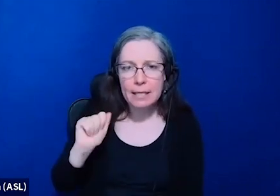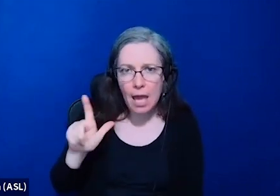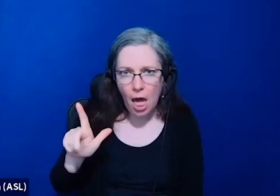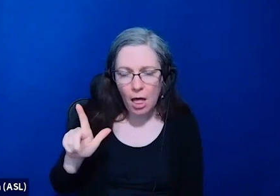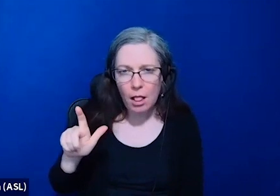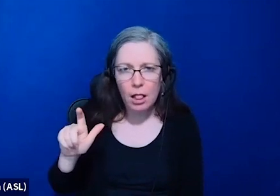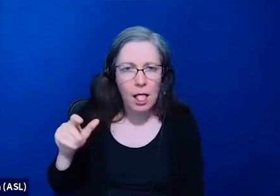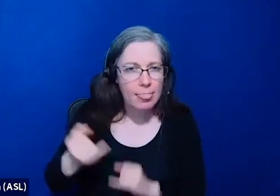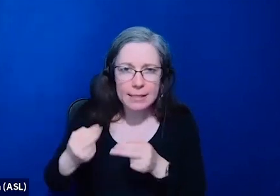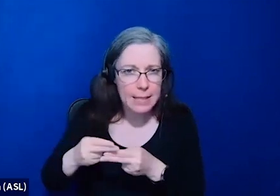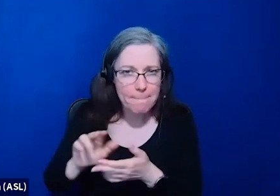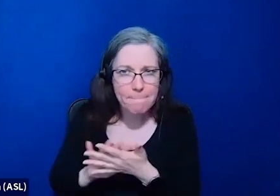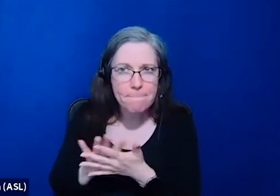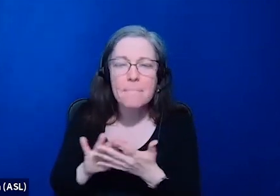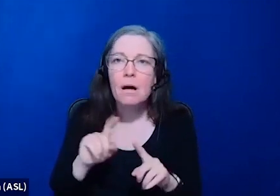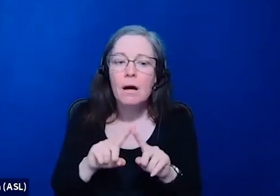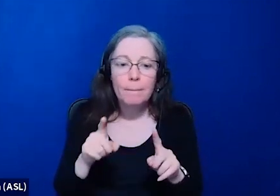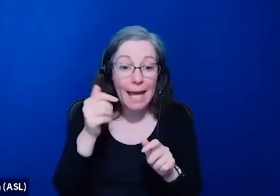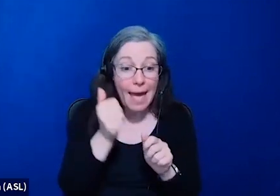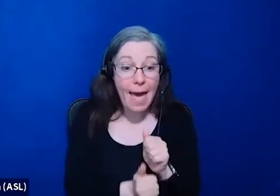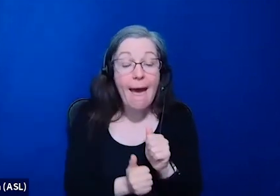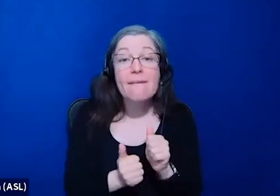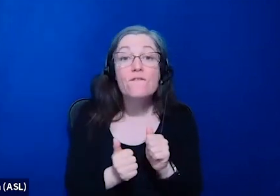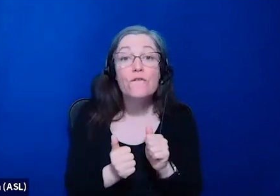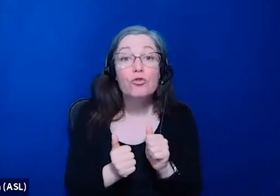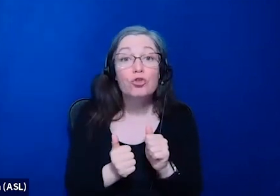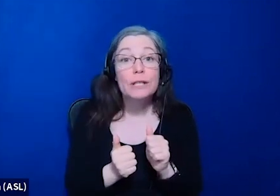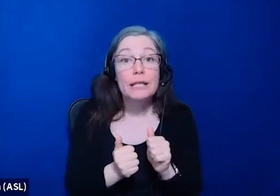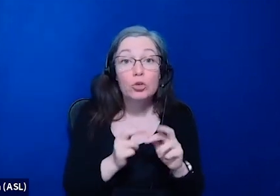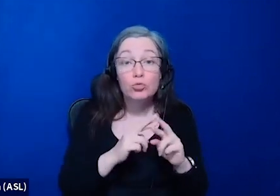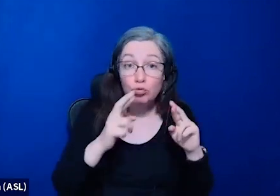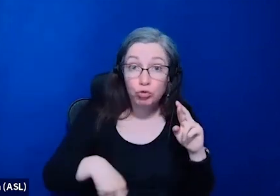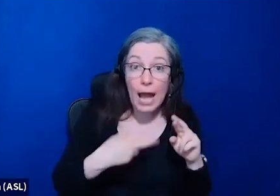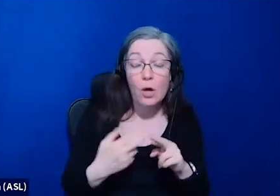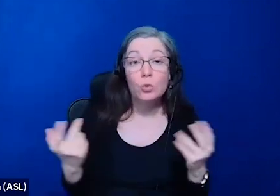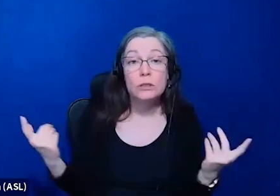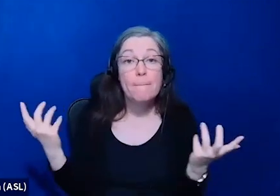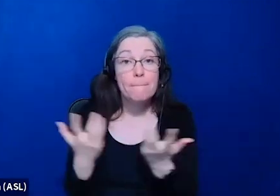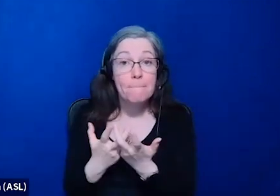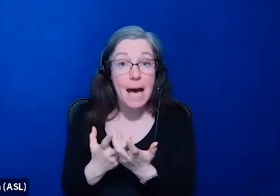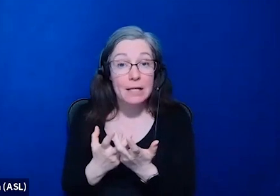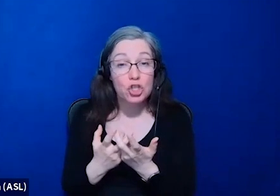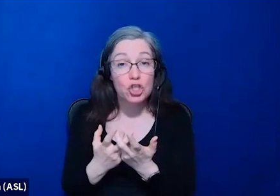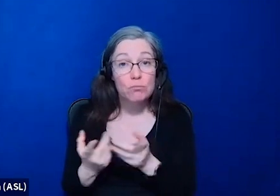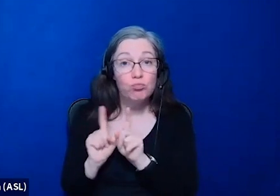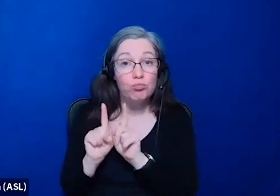At every stage, we were matched with at least one other participant